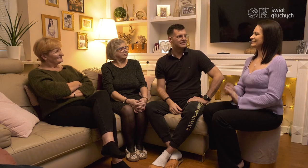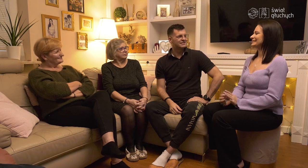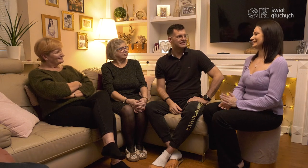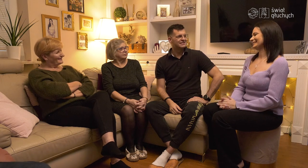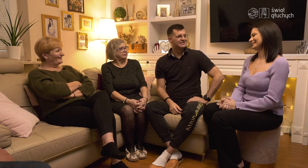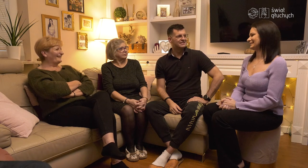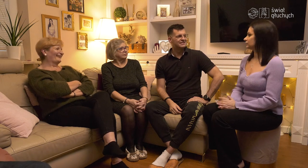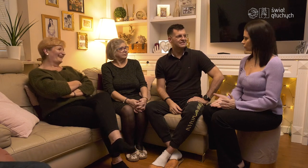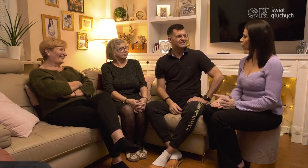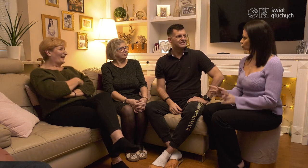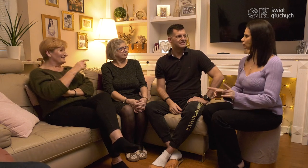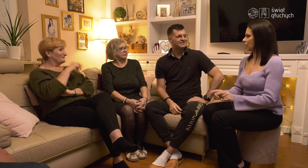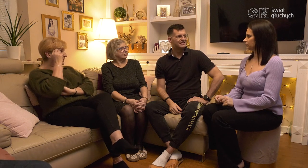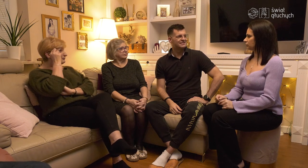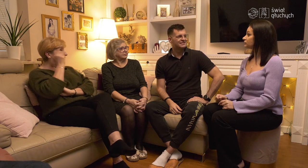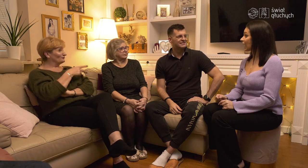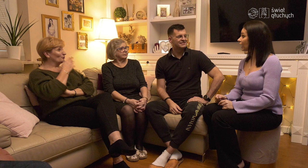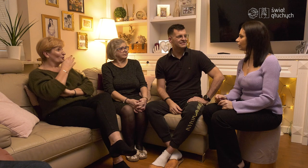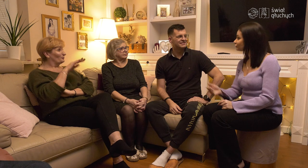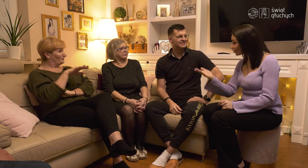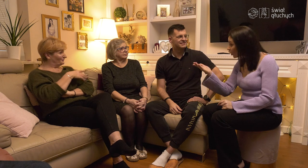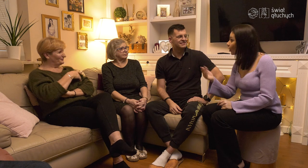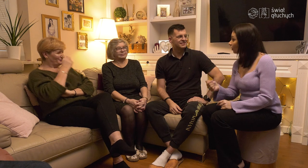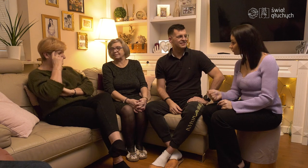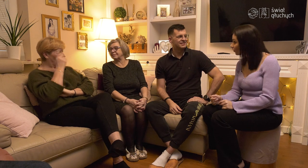and okay.... [Dorota]: You have to be careful what you say!